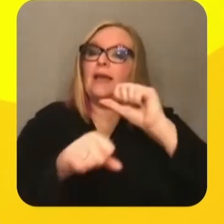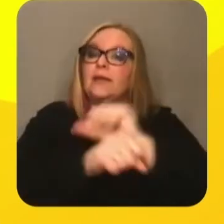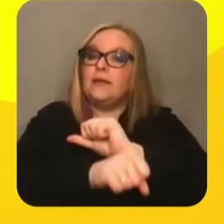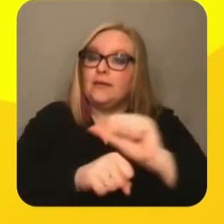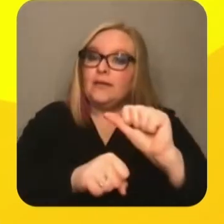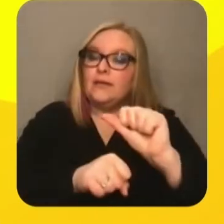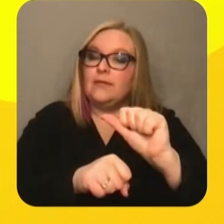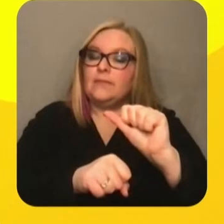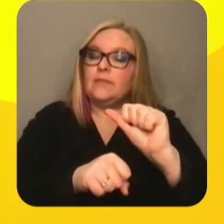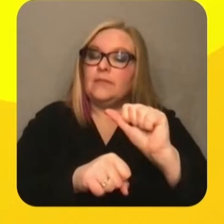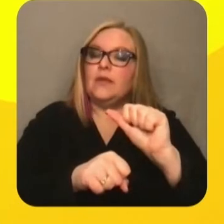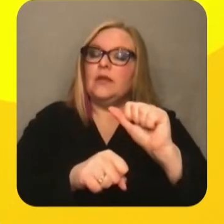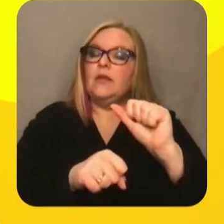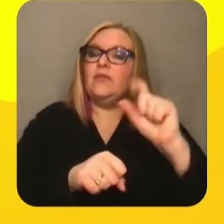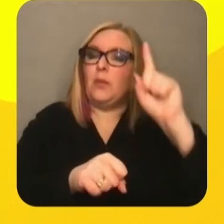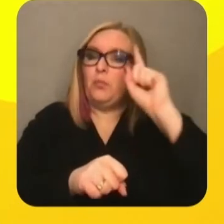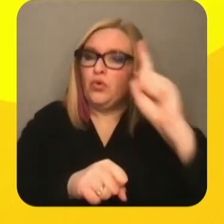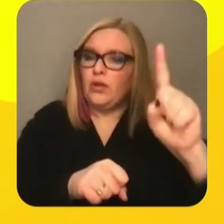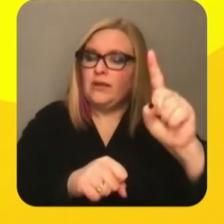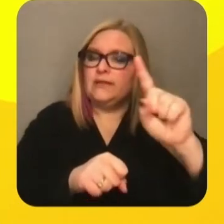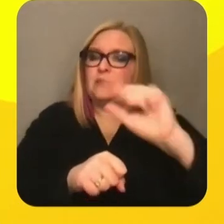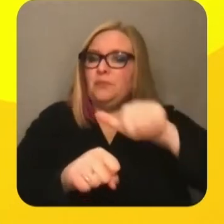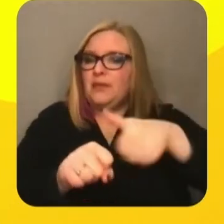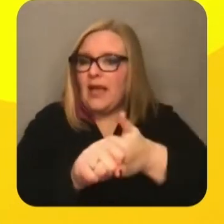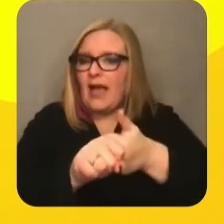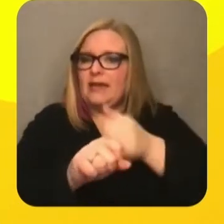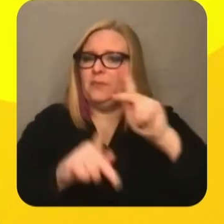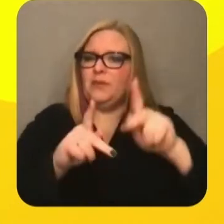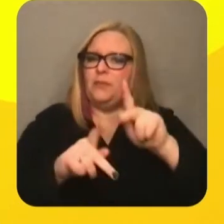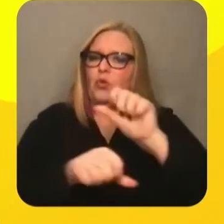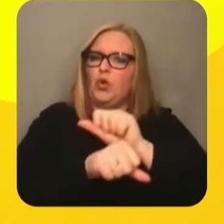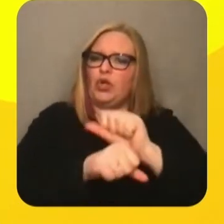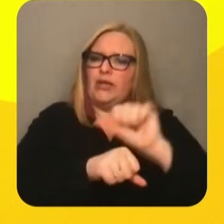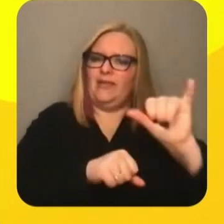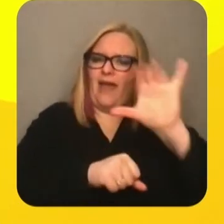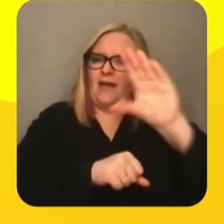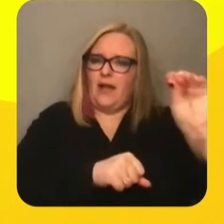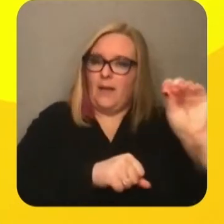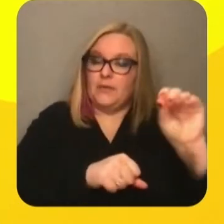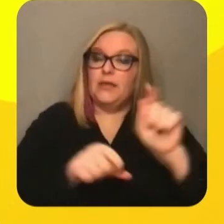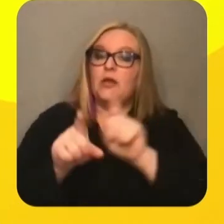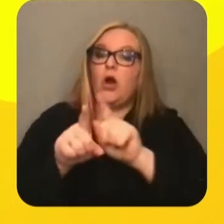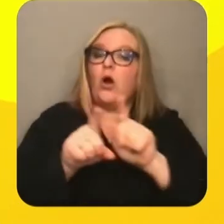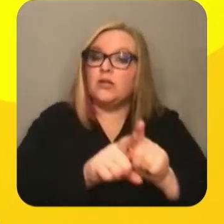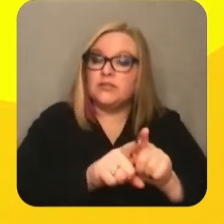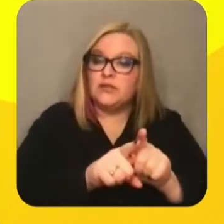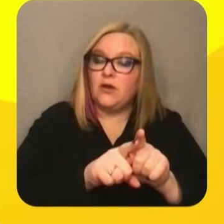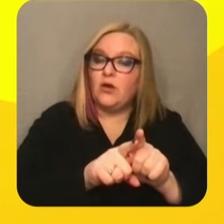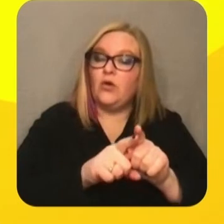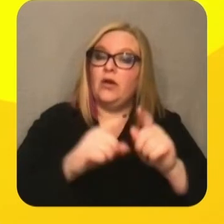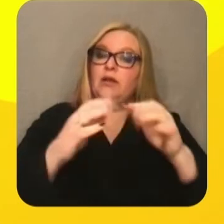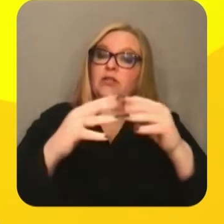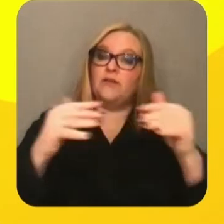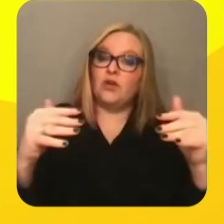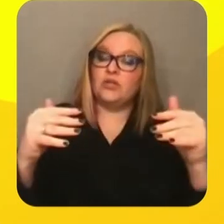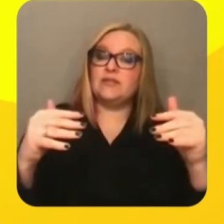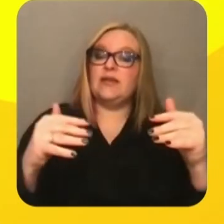the brilliance that's behind the people in these companies. But also the way in which diversity officers are handling